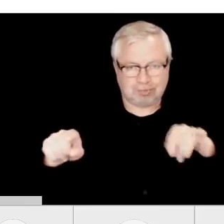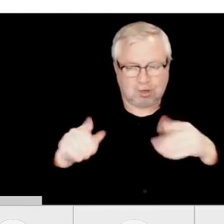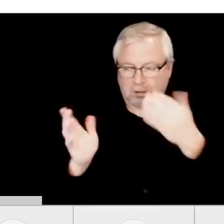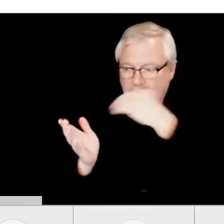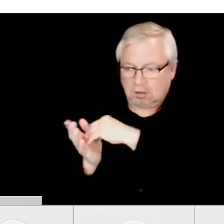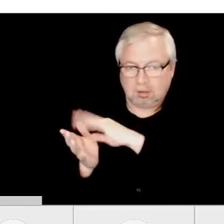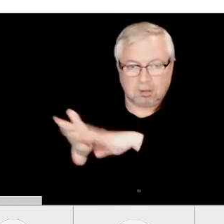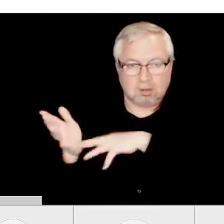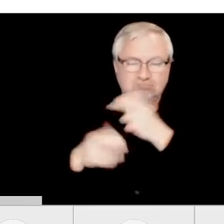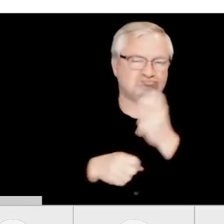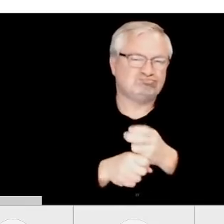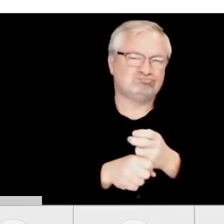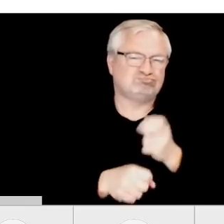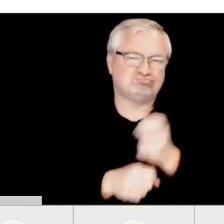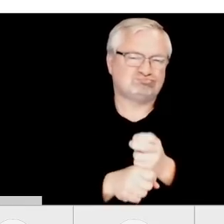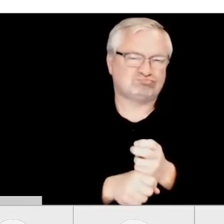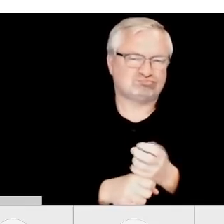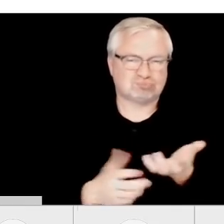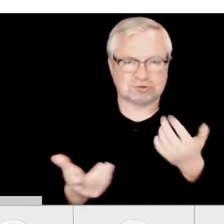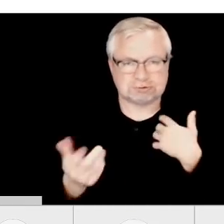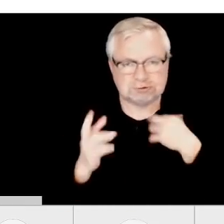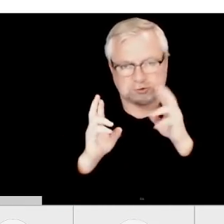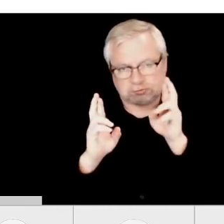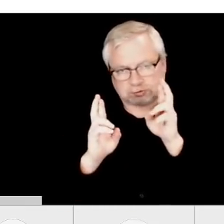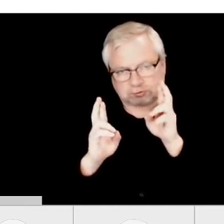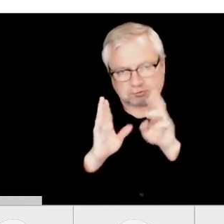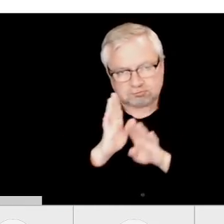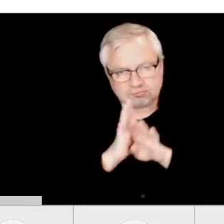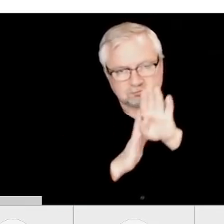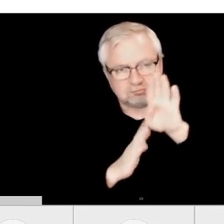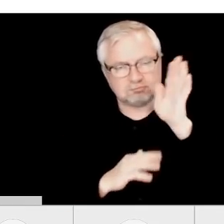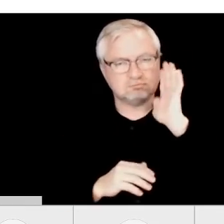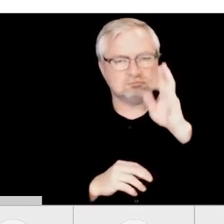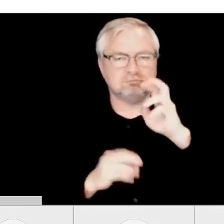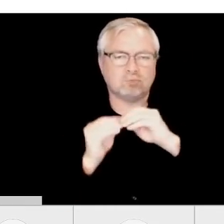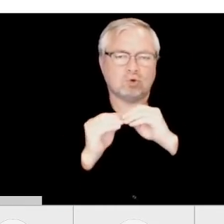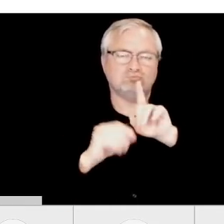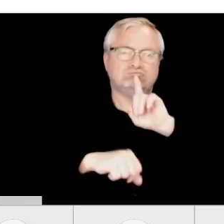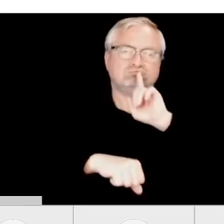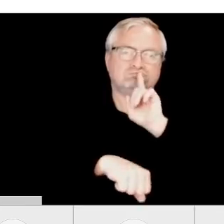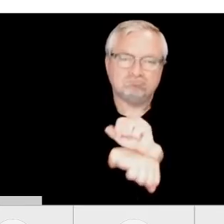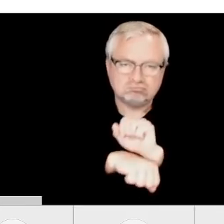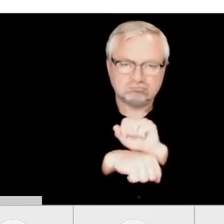hope to develop a more realistic simulation of testing scenarios outside